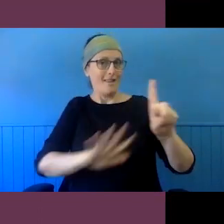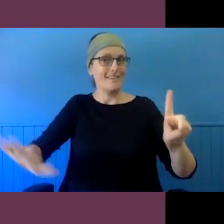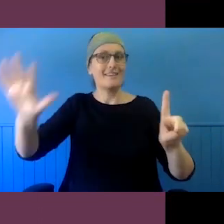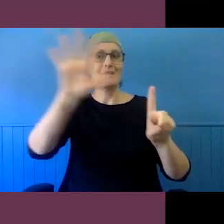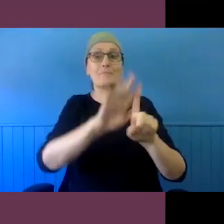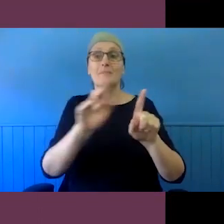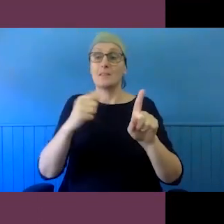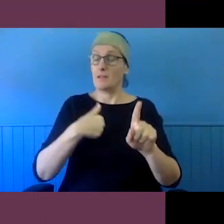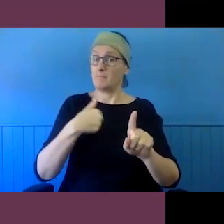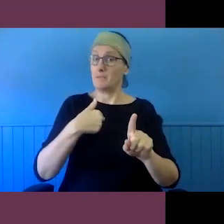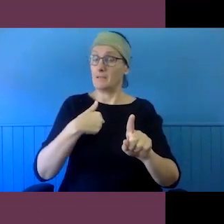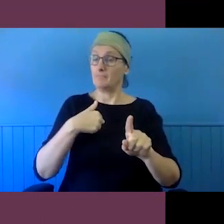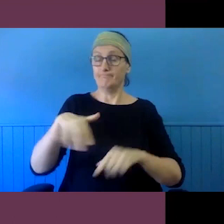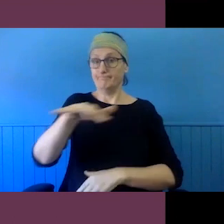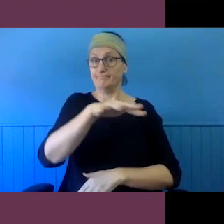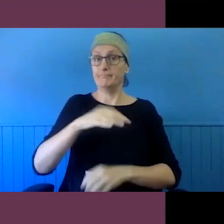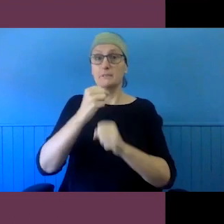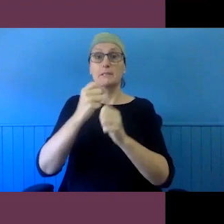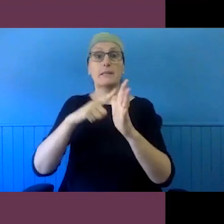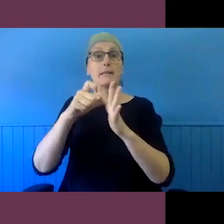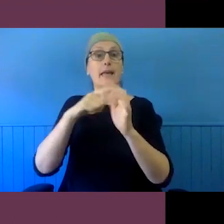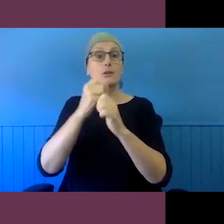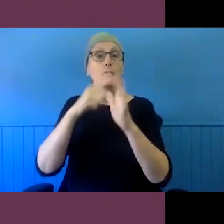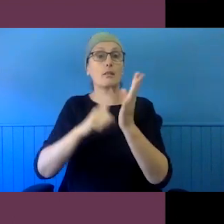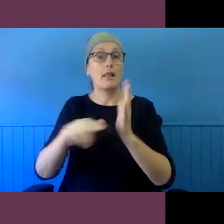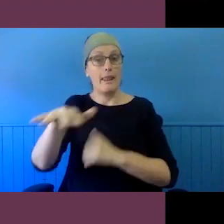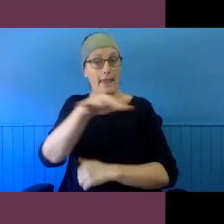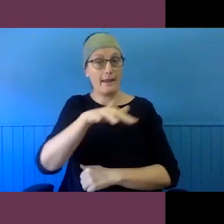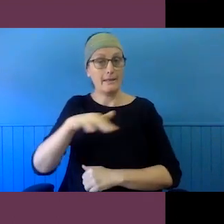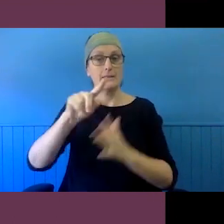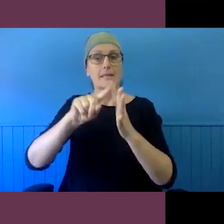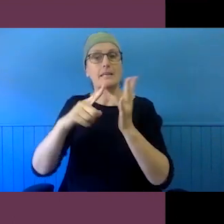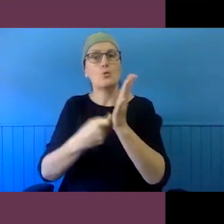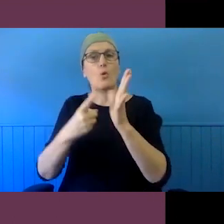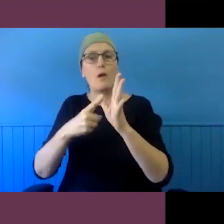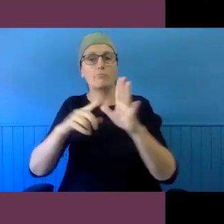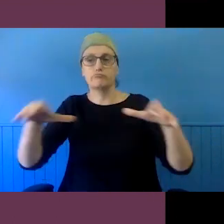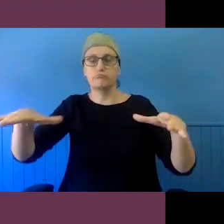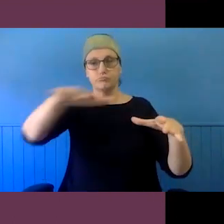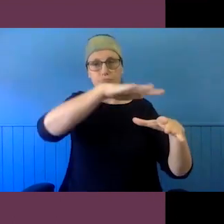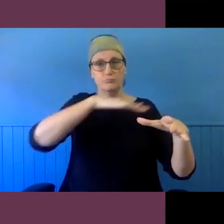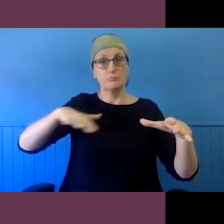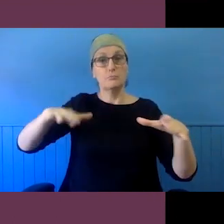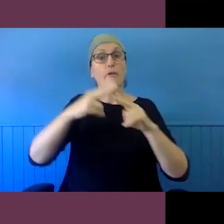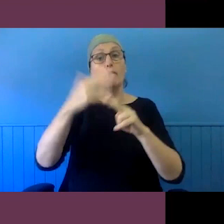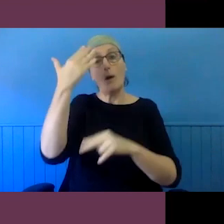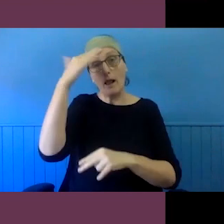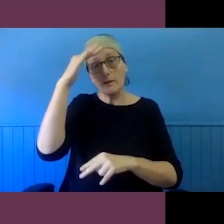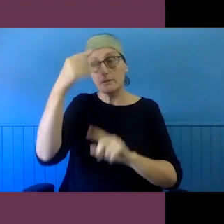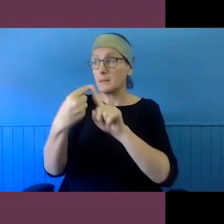respects to elders past, present and future. If you would like, you could